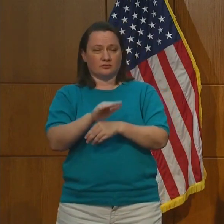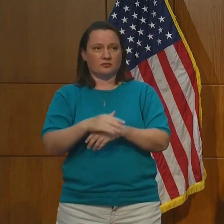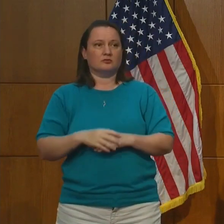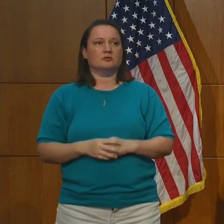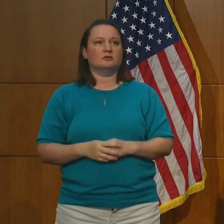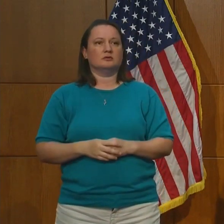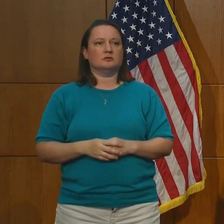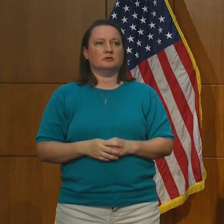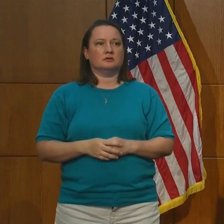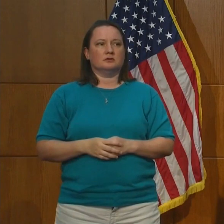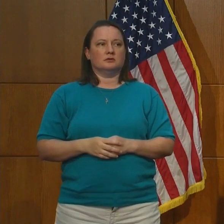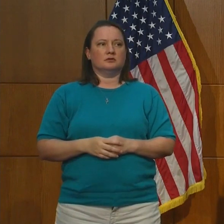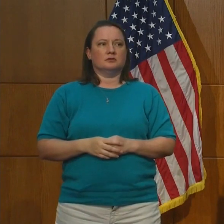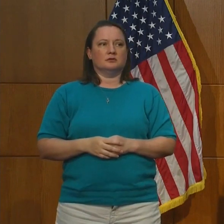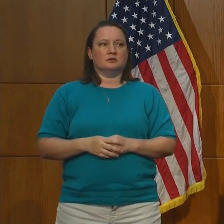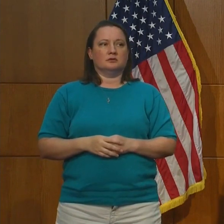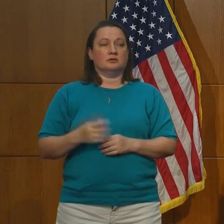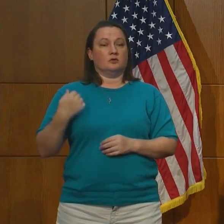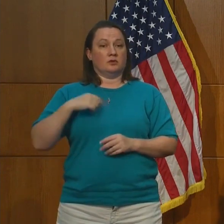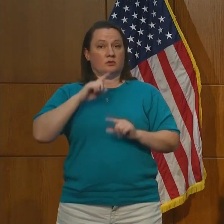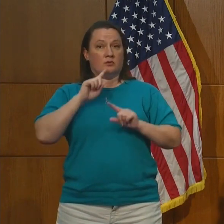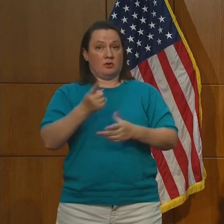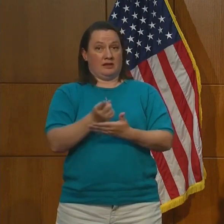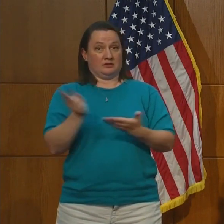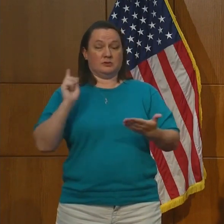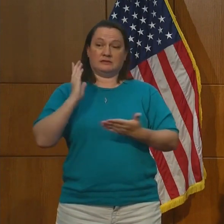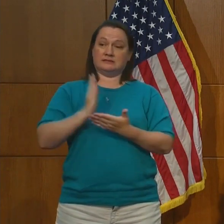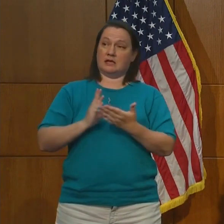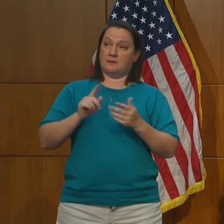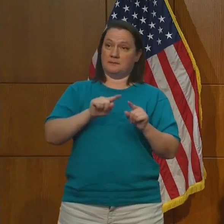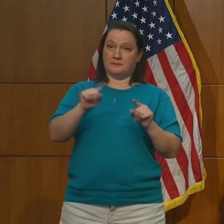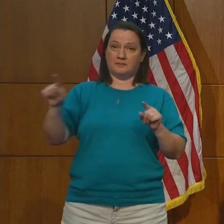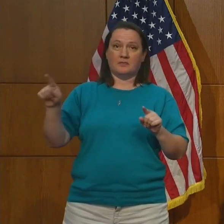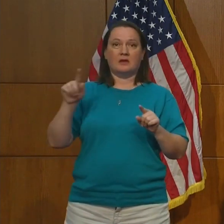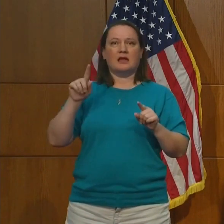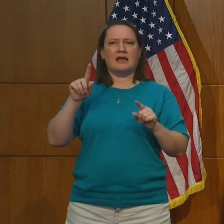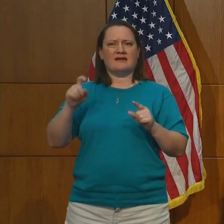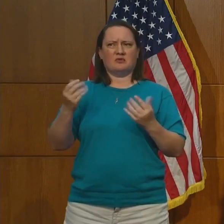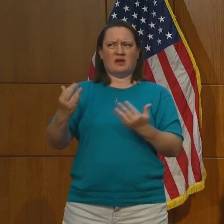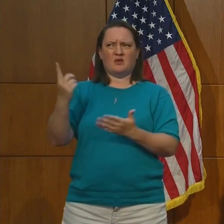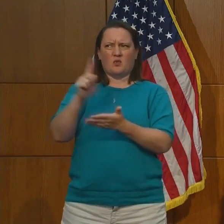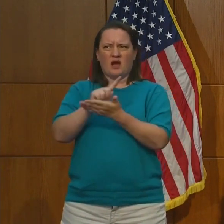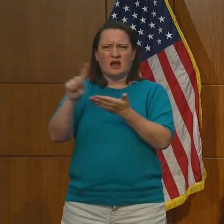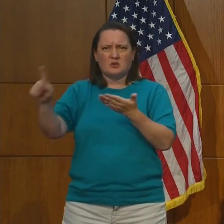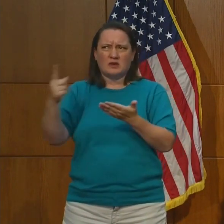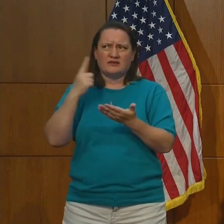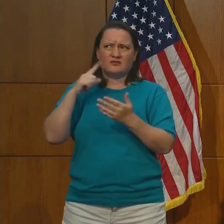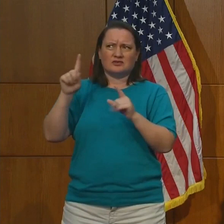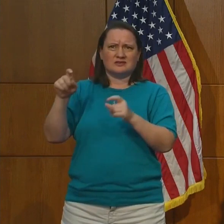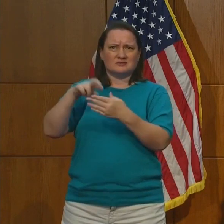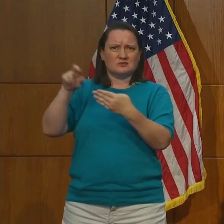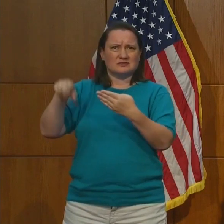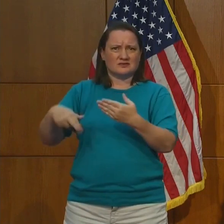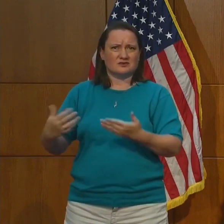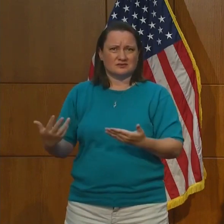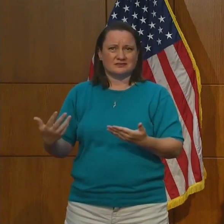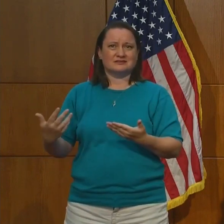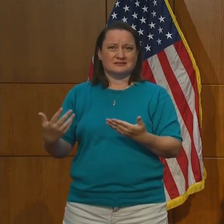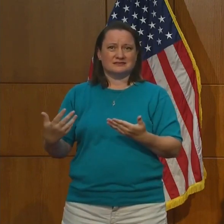I'M PROUD IN REMAIN COMPLETE. HI GOVERNOR GOOD AFTERNOON BOB WE REPORTED LAST WEEK THAT SOME RESIDENTS ARE HAVING TO WAIT A